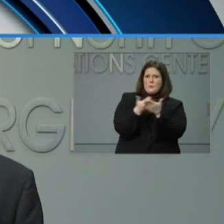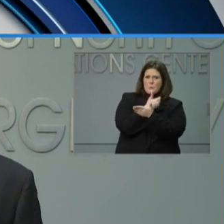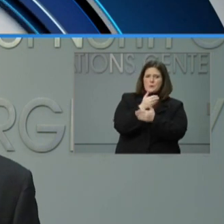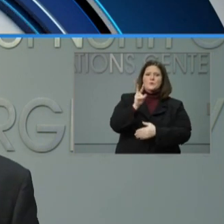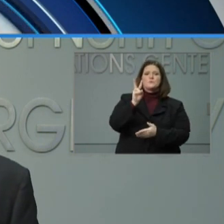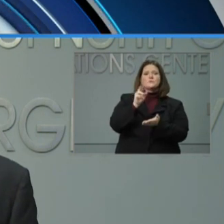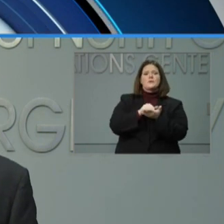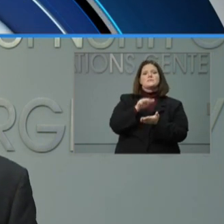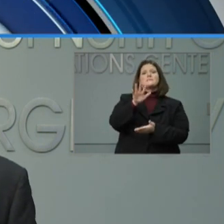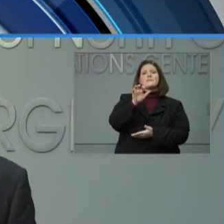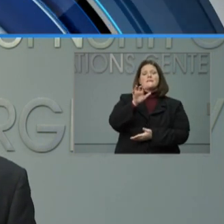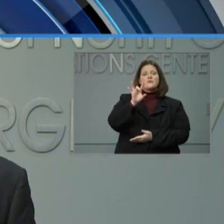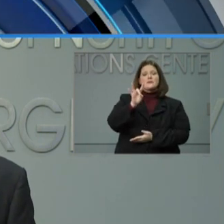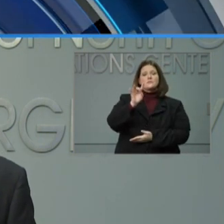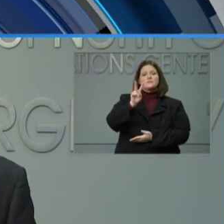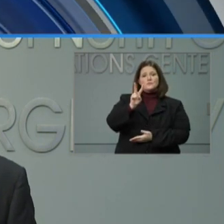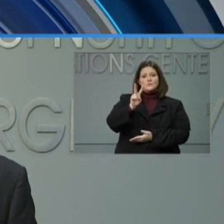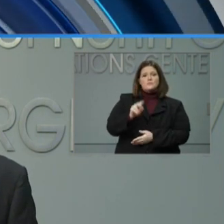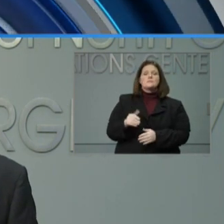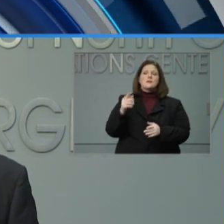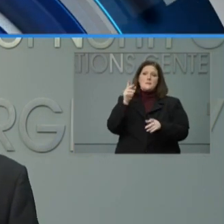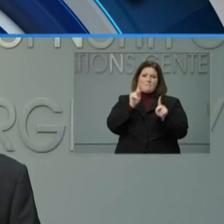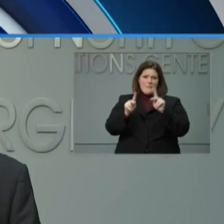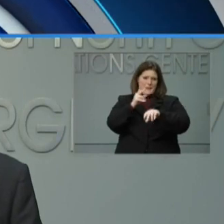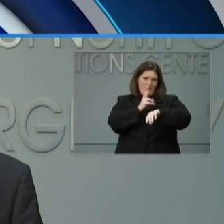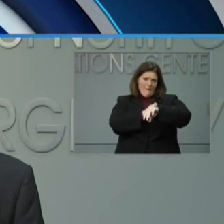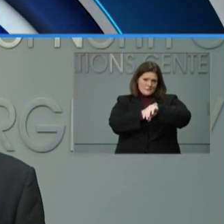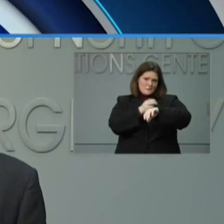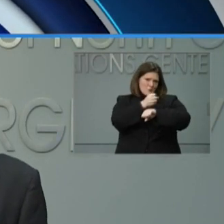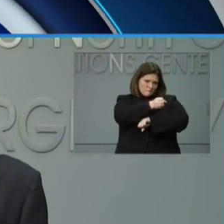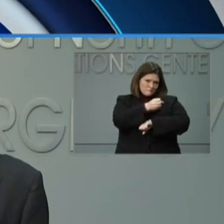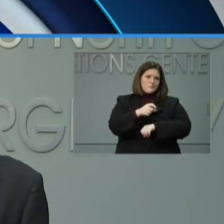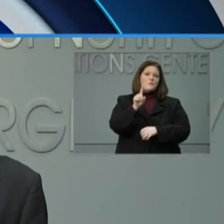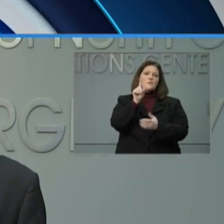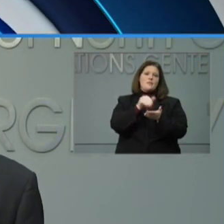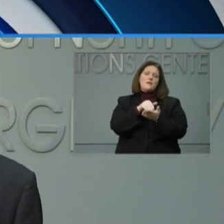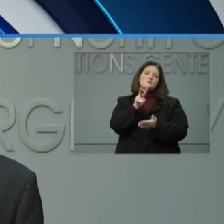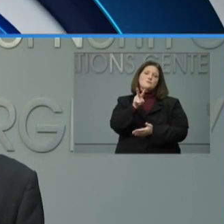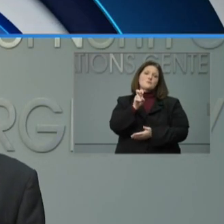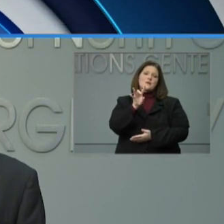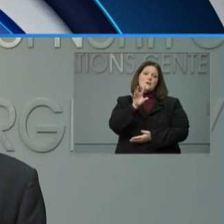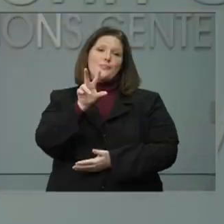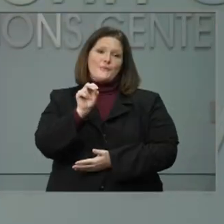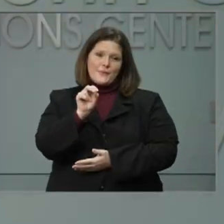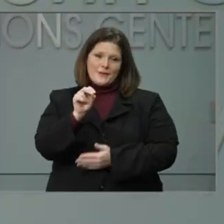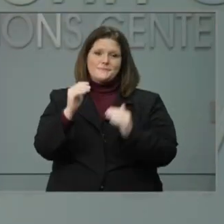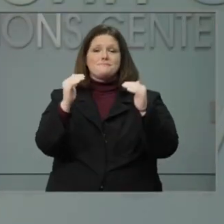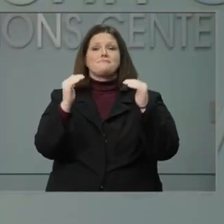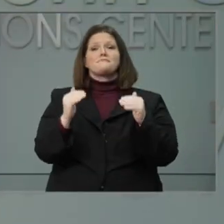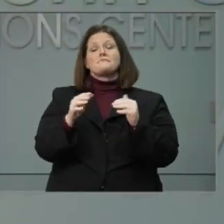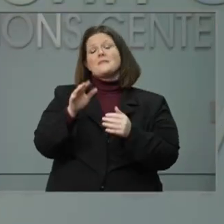WE ARE BREAKING INTO YOUR PROGRAM TO BRING YOU ANOTHER BREAKING NEWS ALERT.